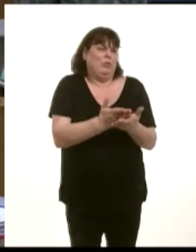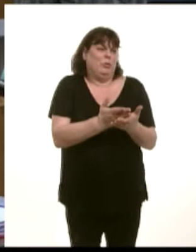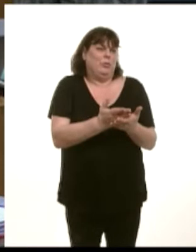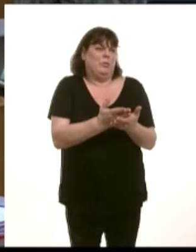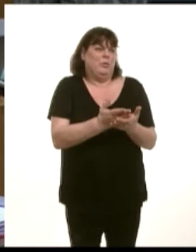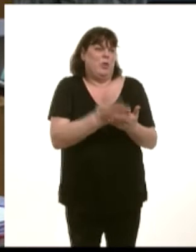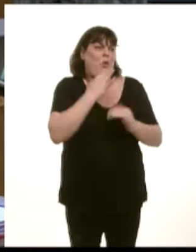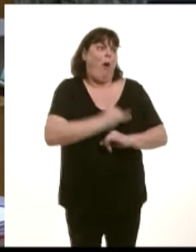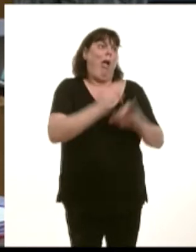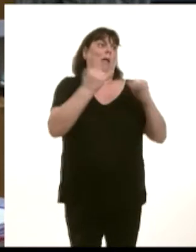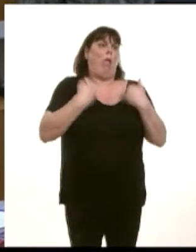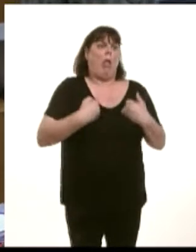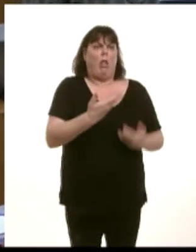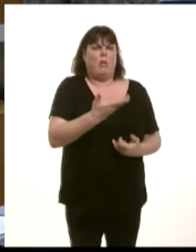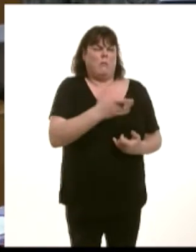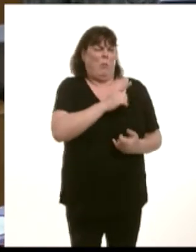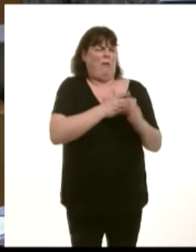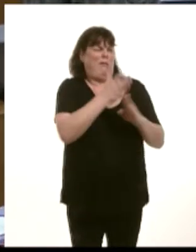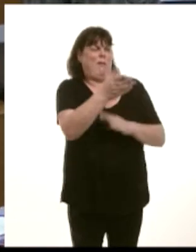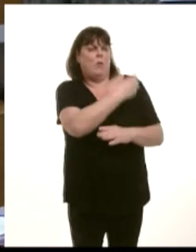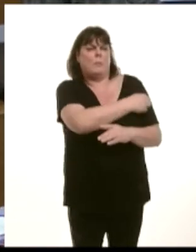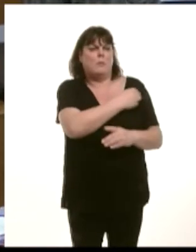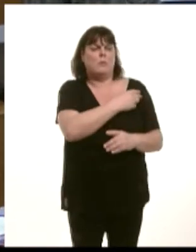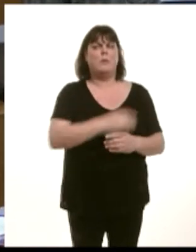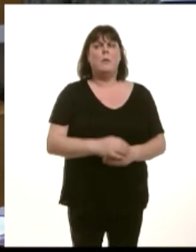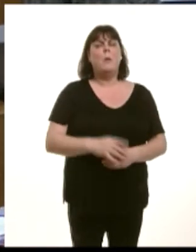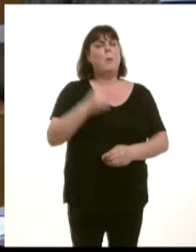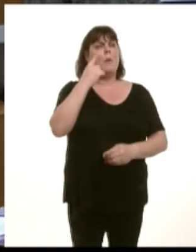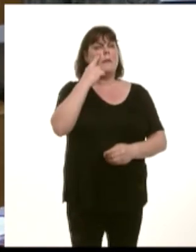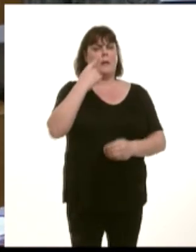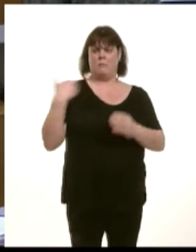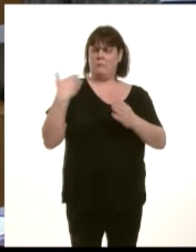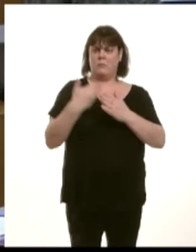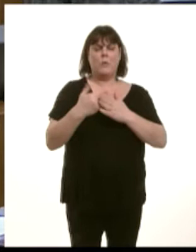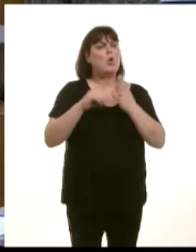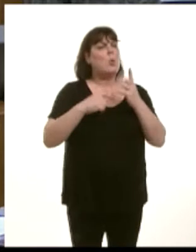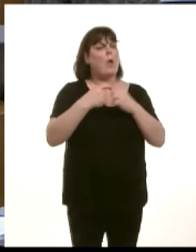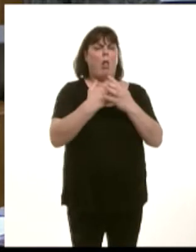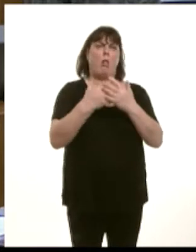That said, the pressures that we have seen across the whole of the UK in the last few weeks have been down to a number of factors.